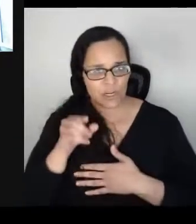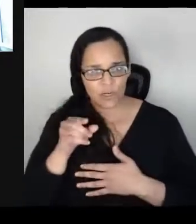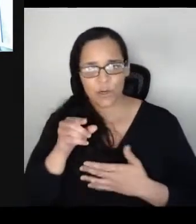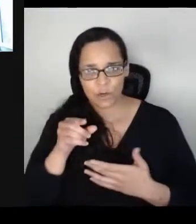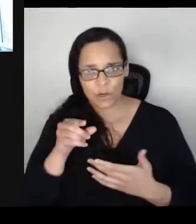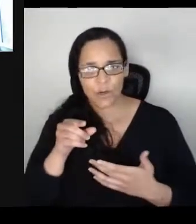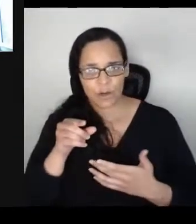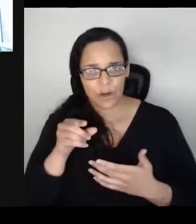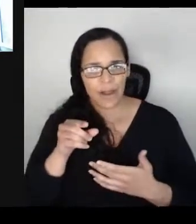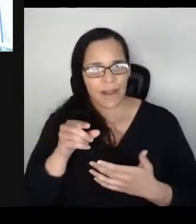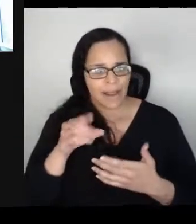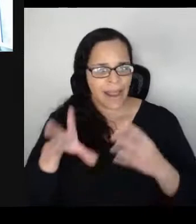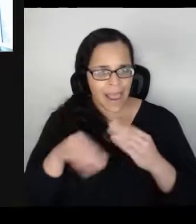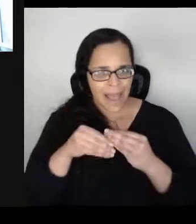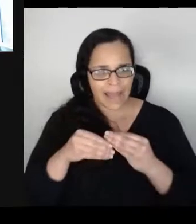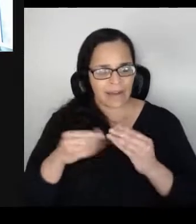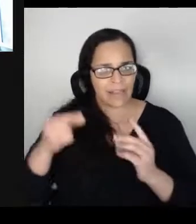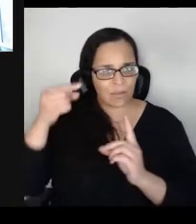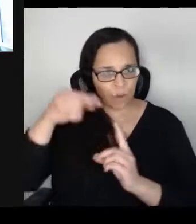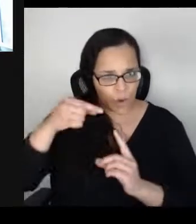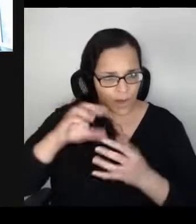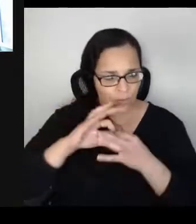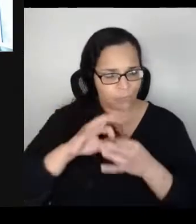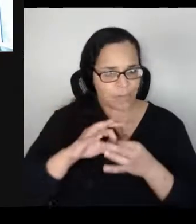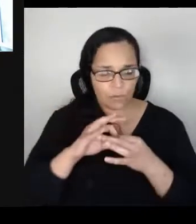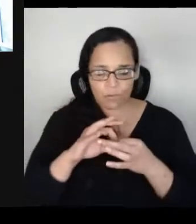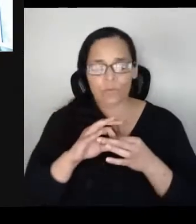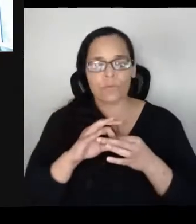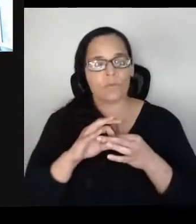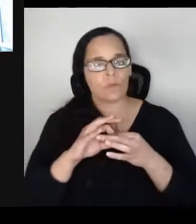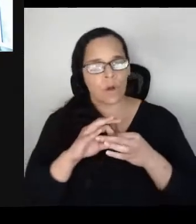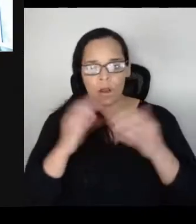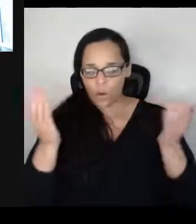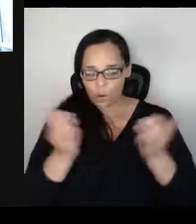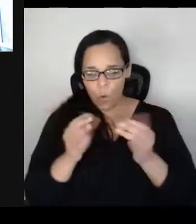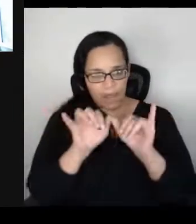around what the system needs to look like.